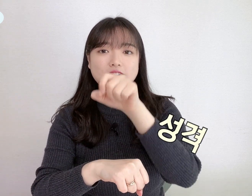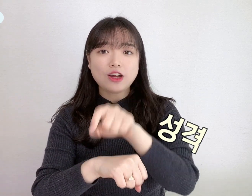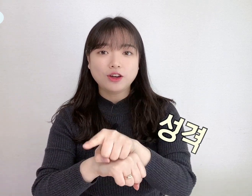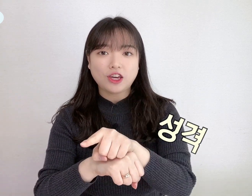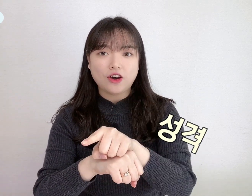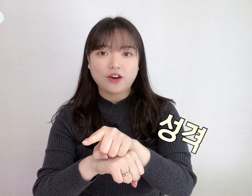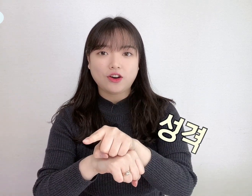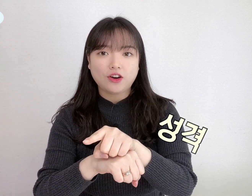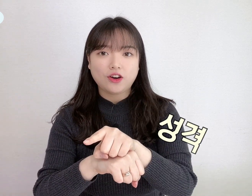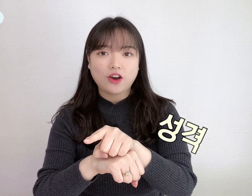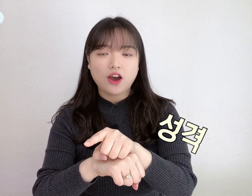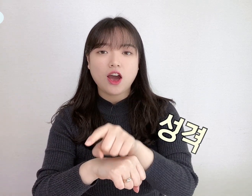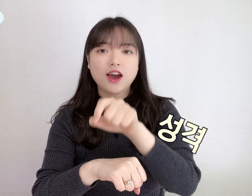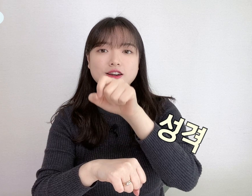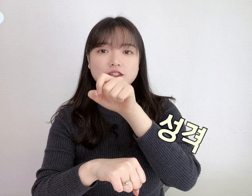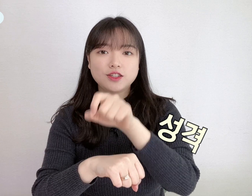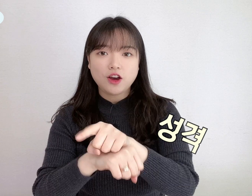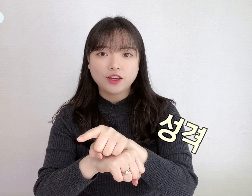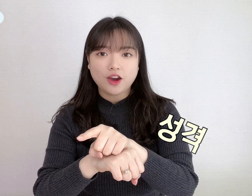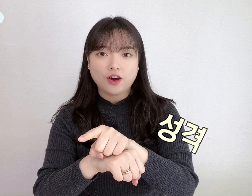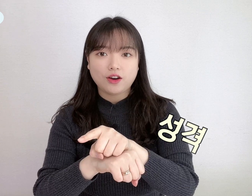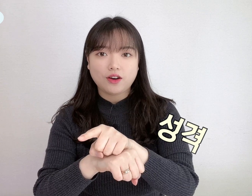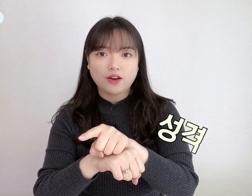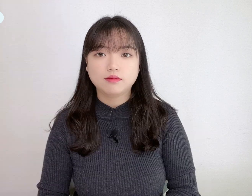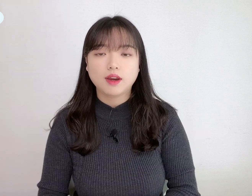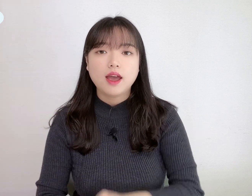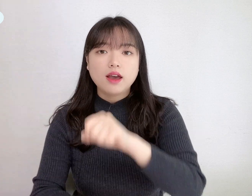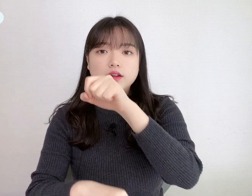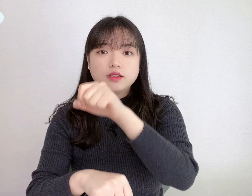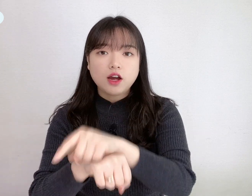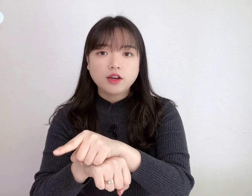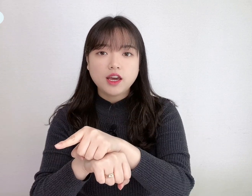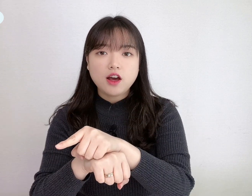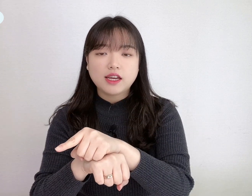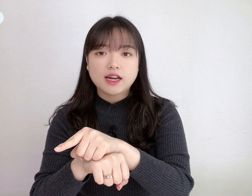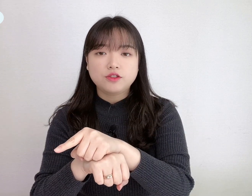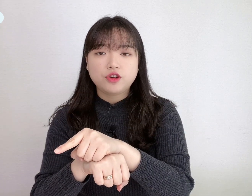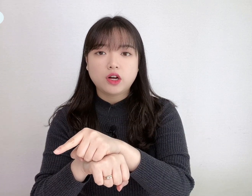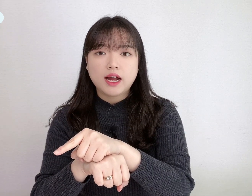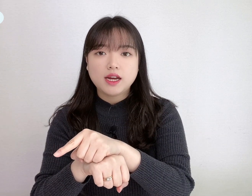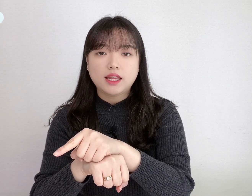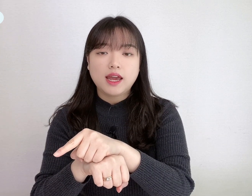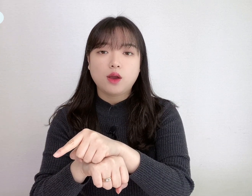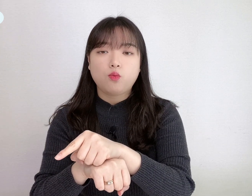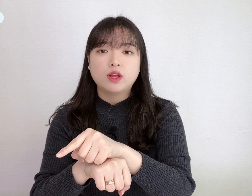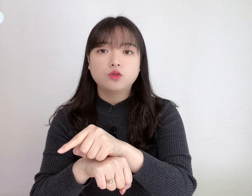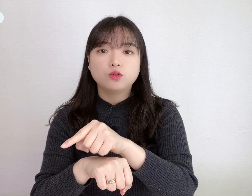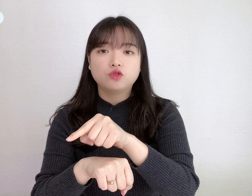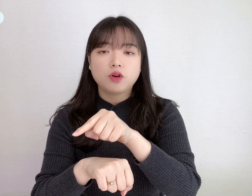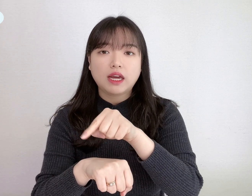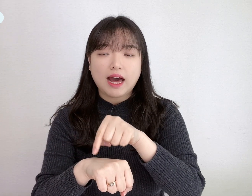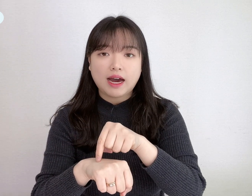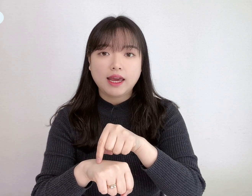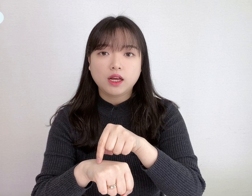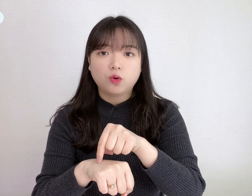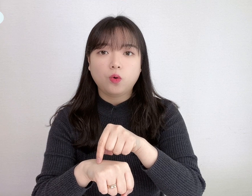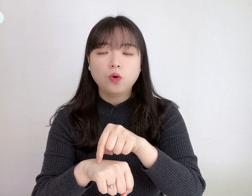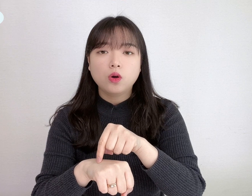[Personality] When you say “personality” in sign language, your left fist is down